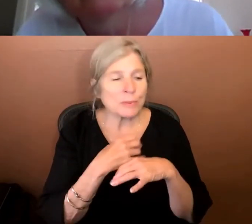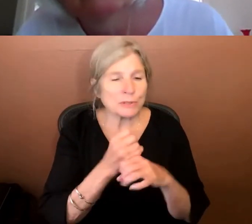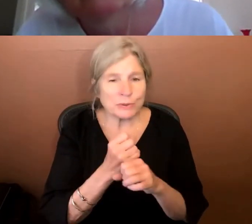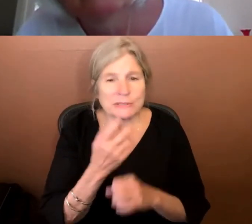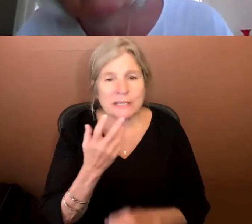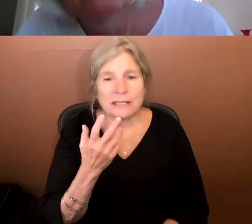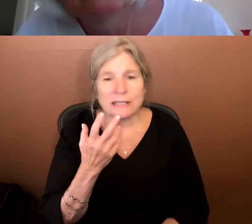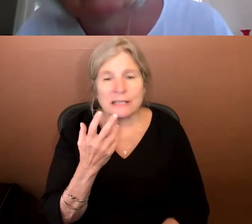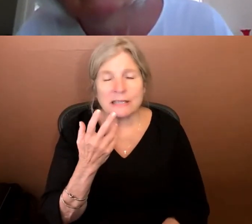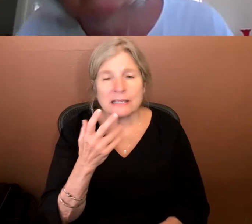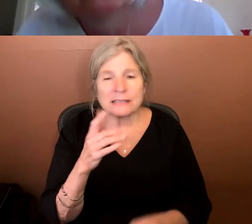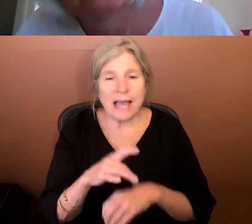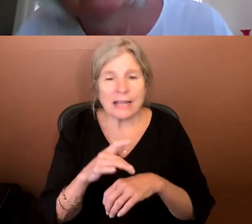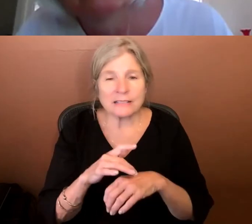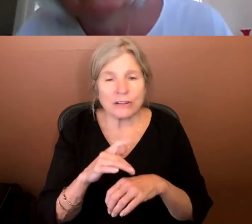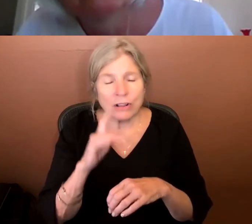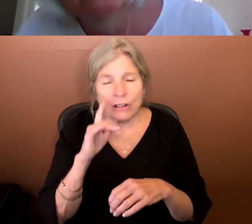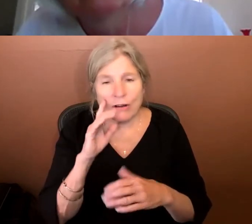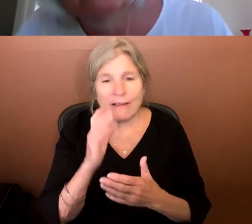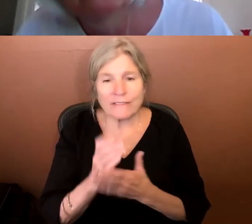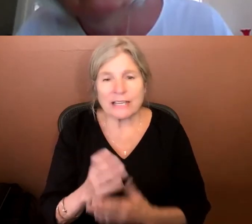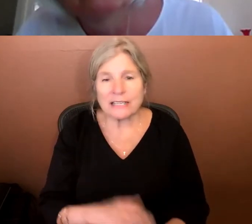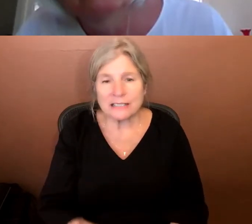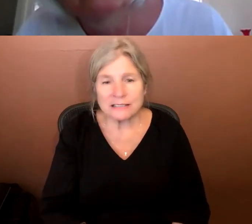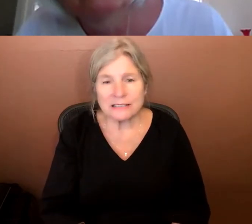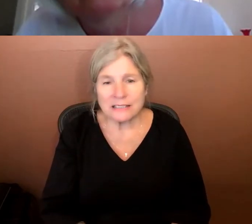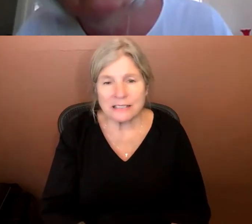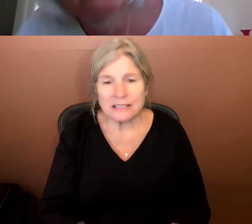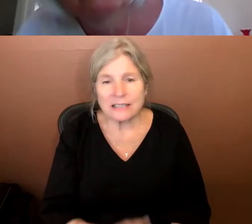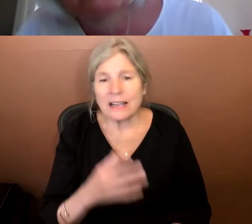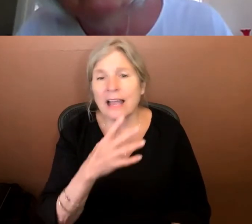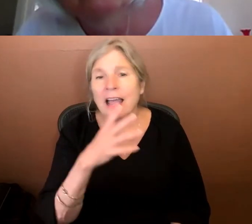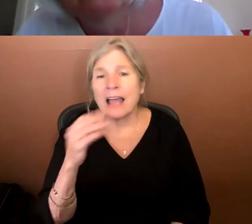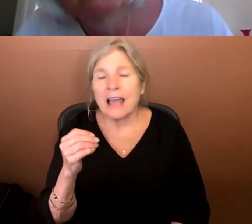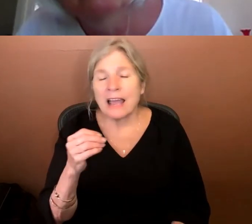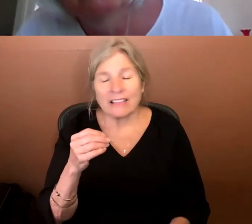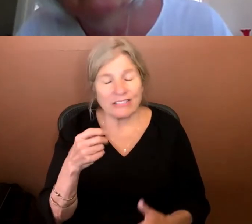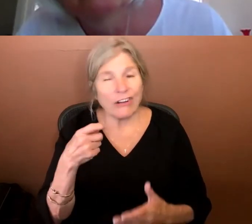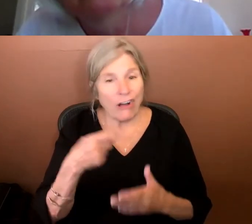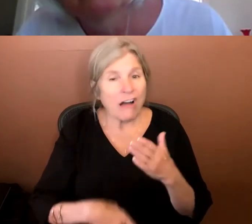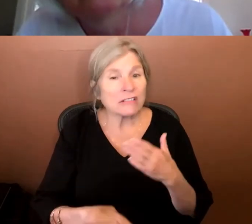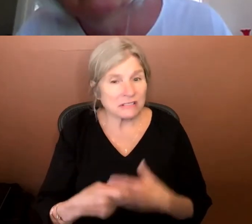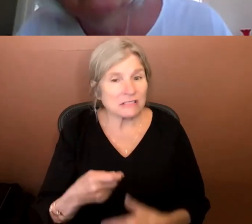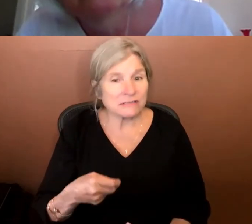tactile graphics and the expense thereof that there